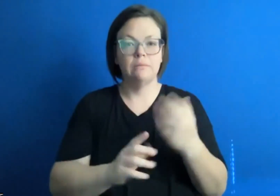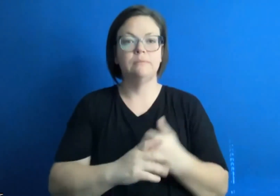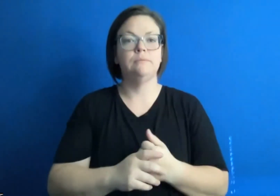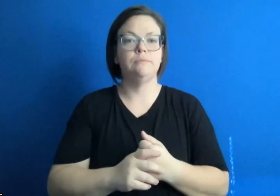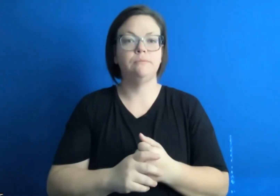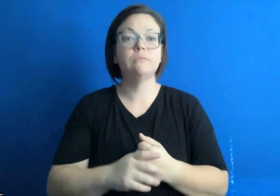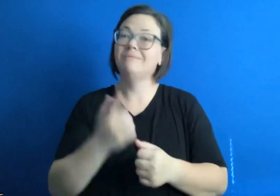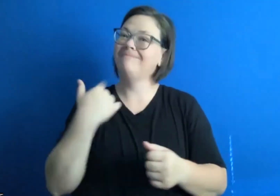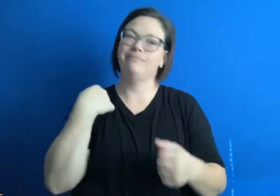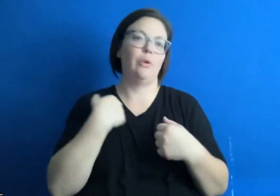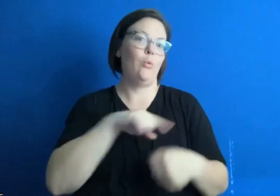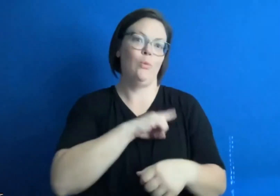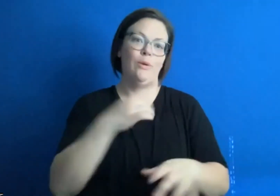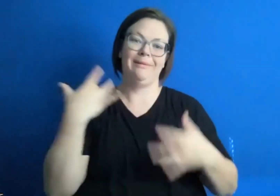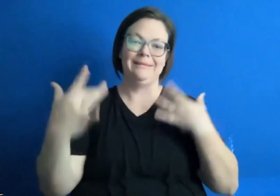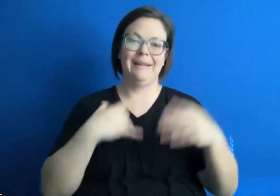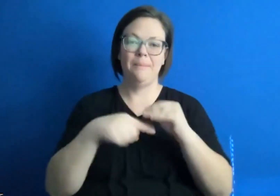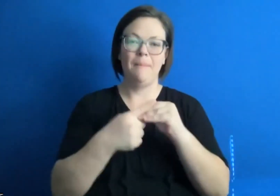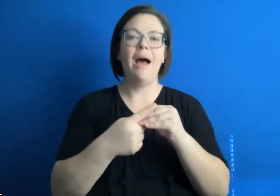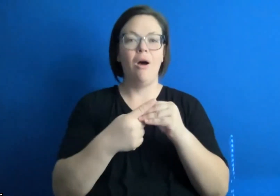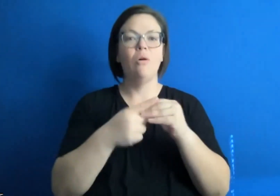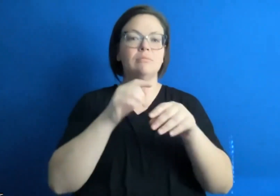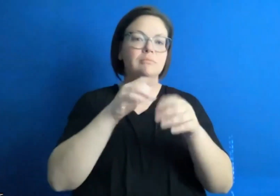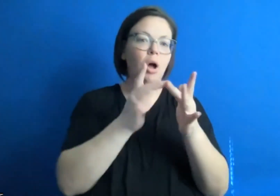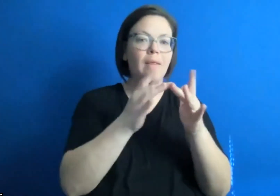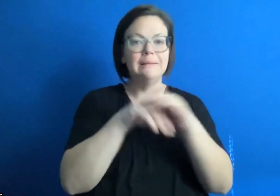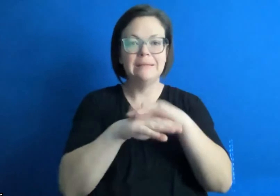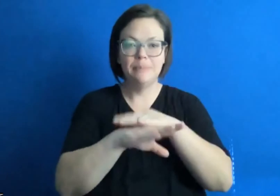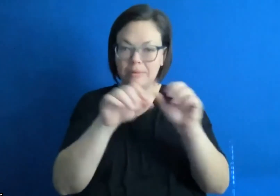We're very excited about the accessibility that online events provide. Because of this format,